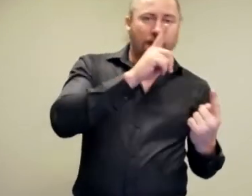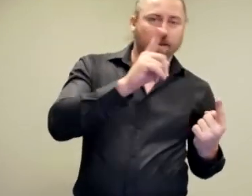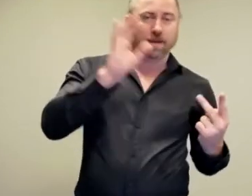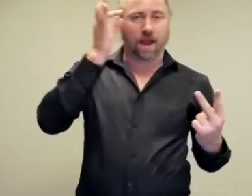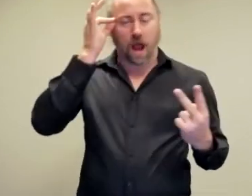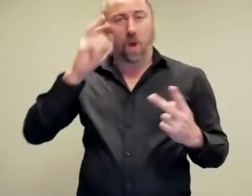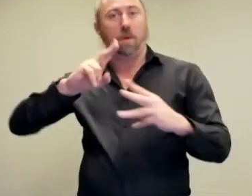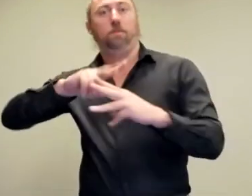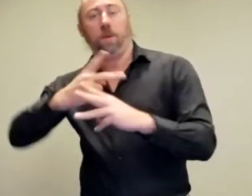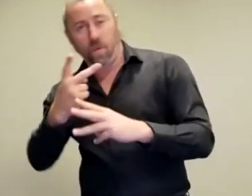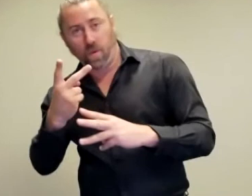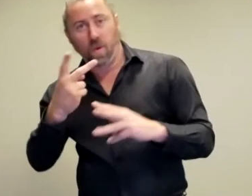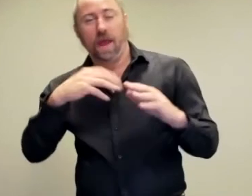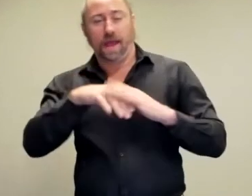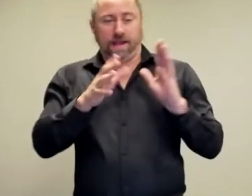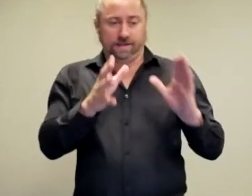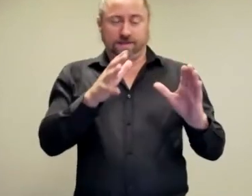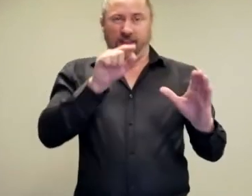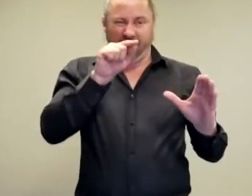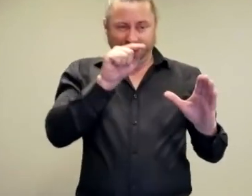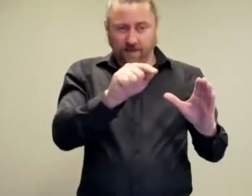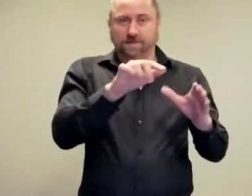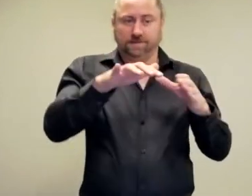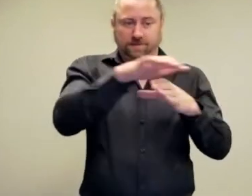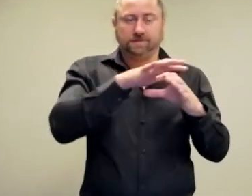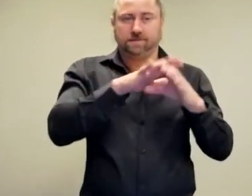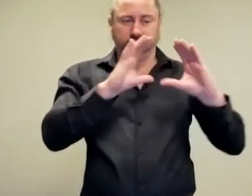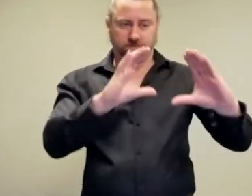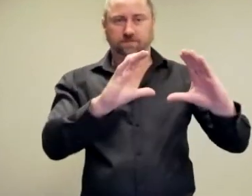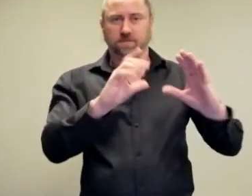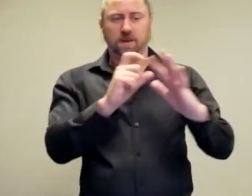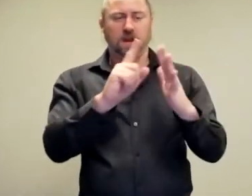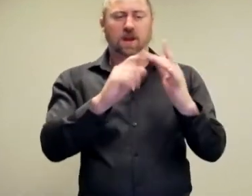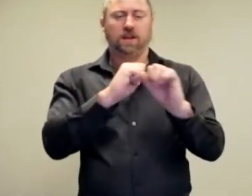within the parameters of that particular diagrammatic circular structure.